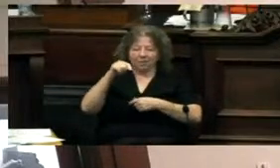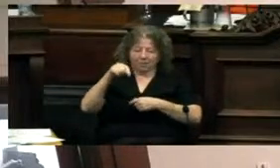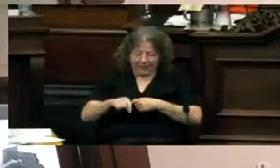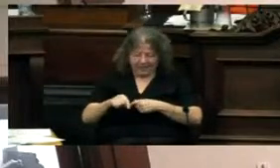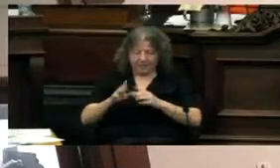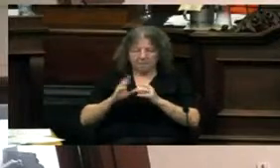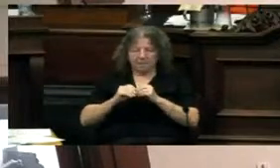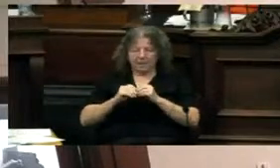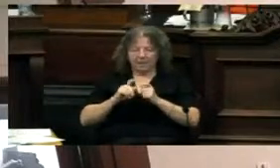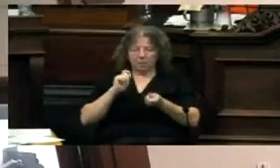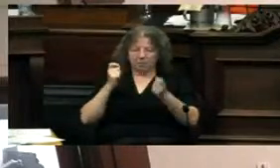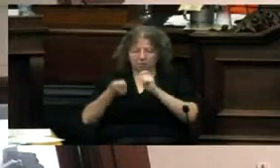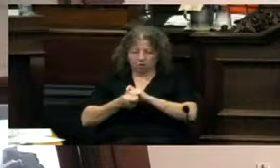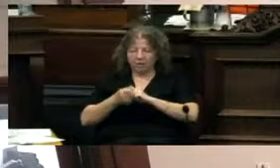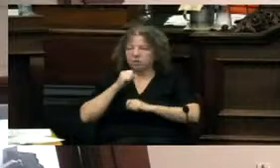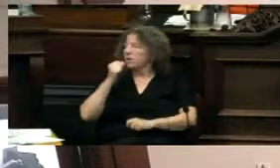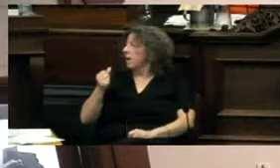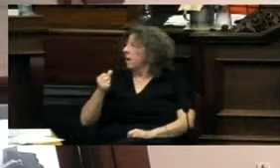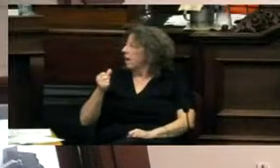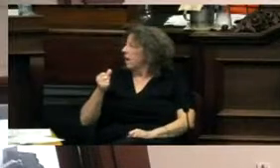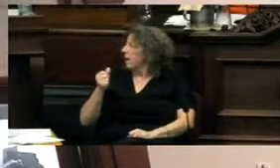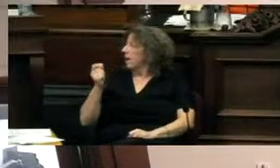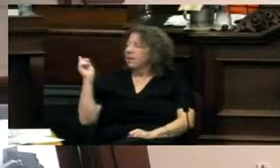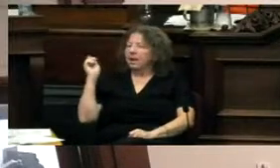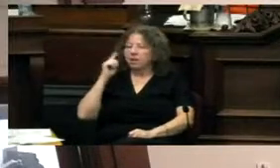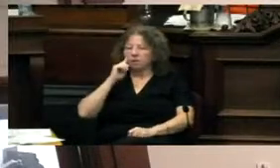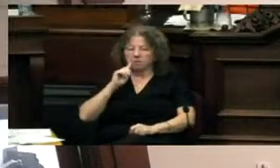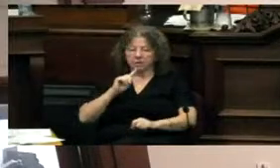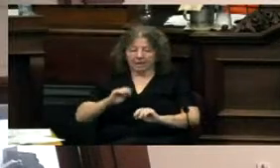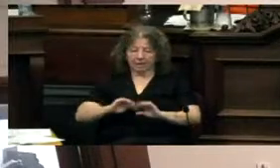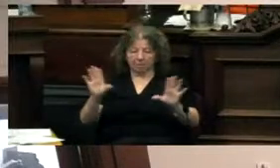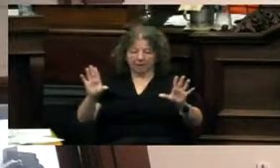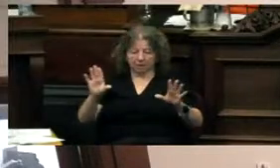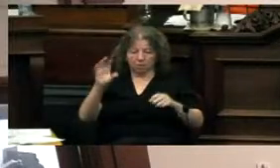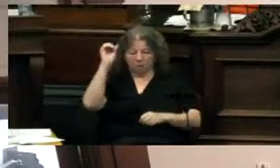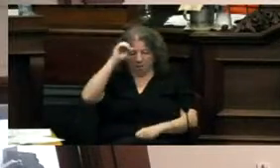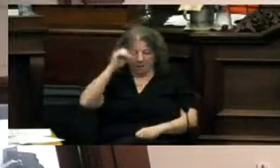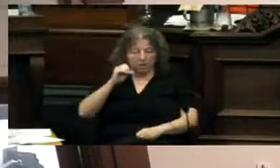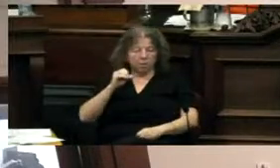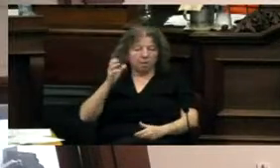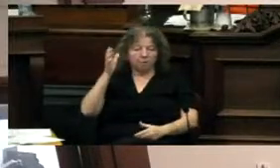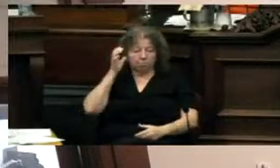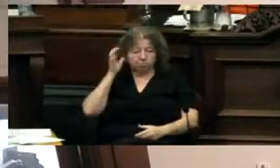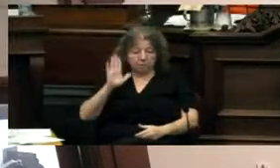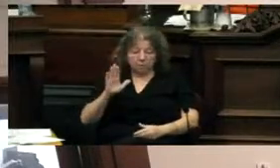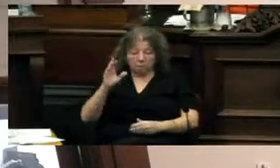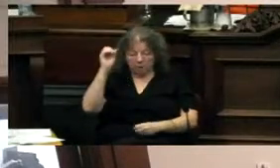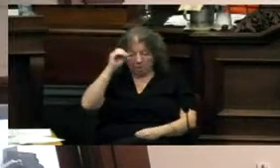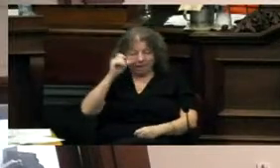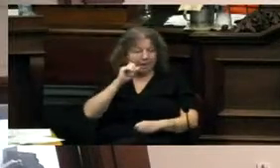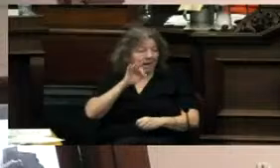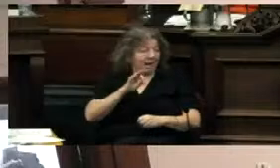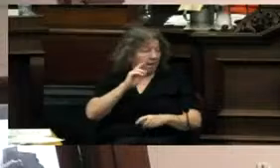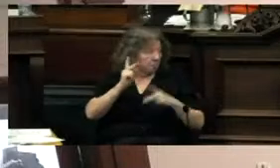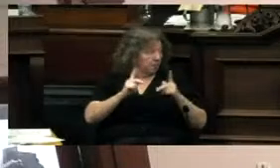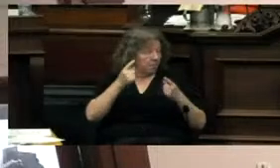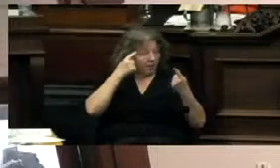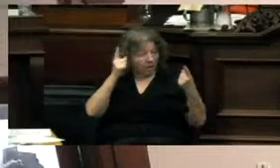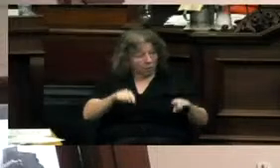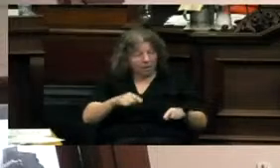don't need a policy because this is a one off. So we just need to vote on whether we are going to do this instance. I think.